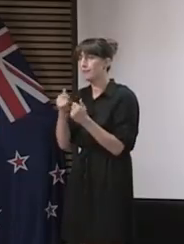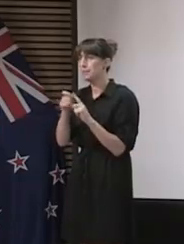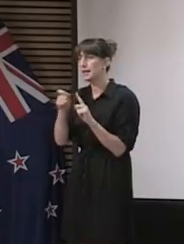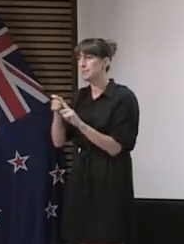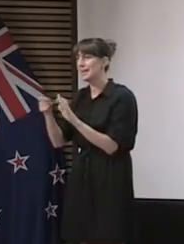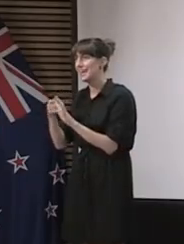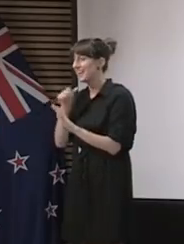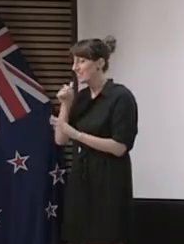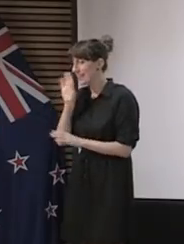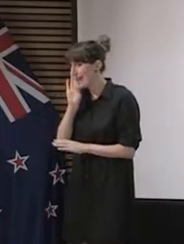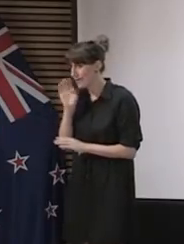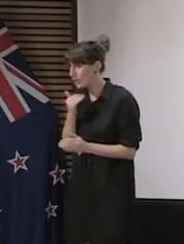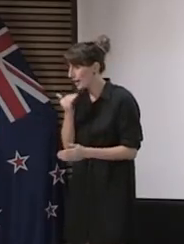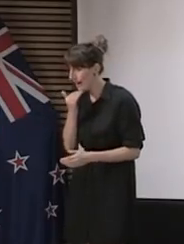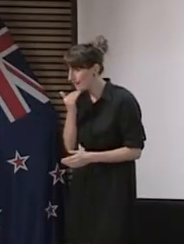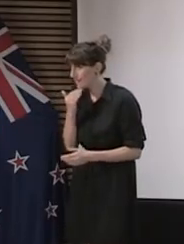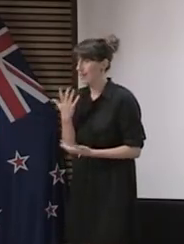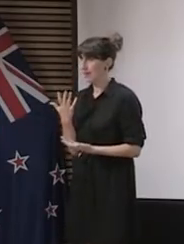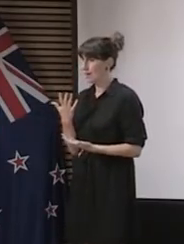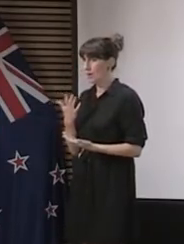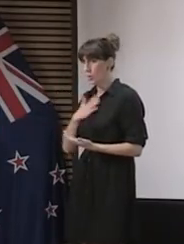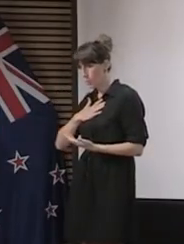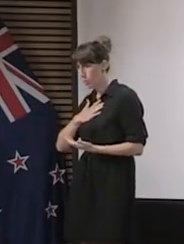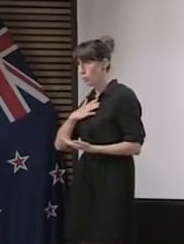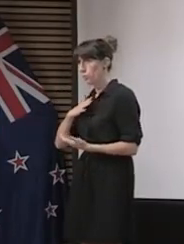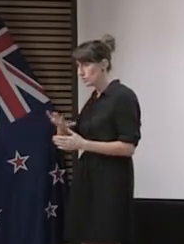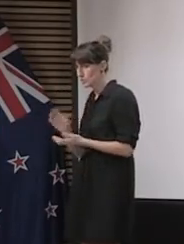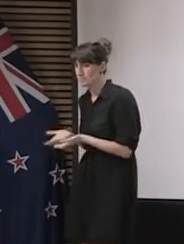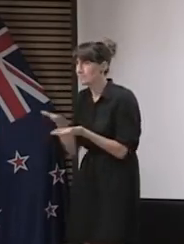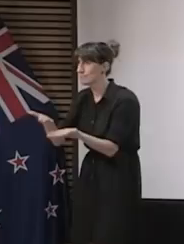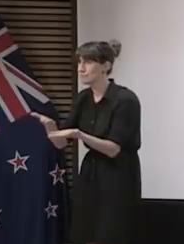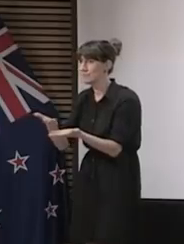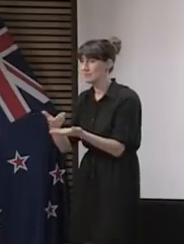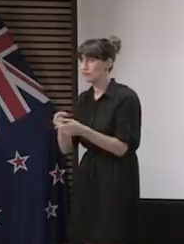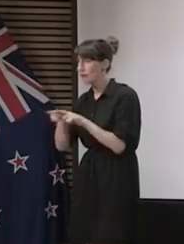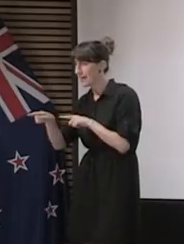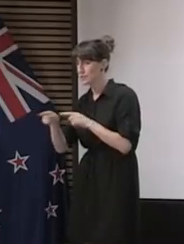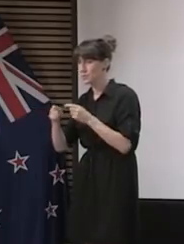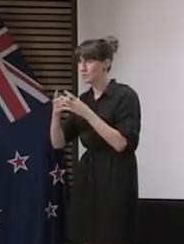As soonas we know that then we reachout to ensure that thatdistribution happens.